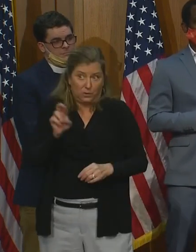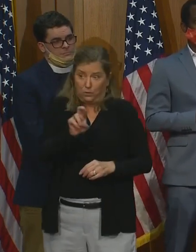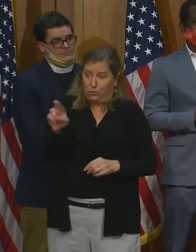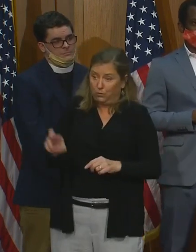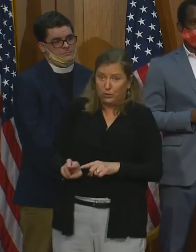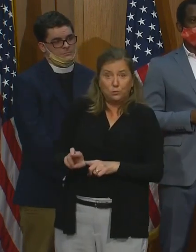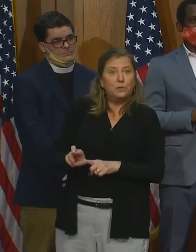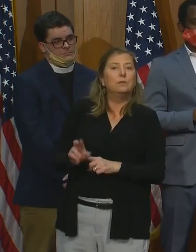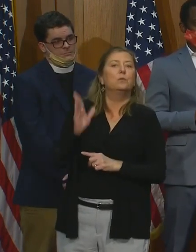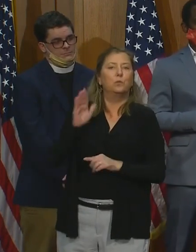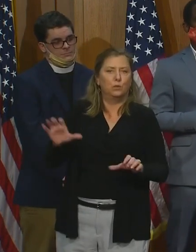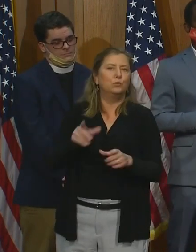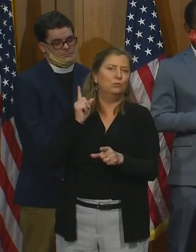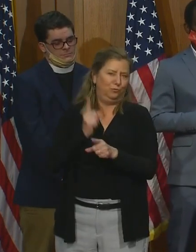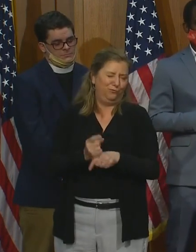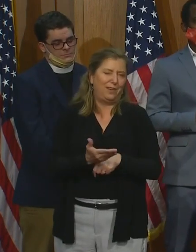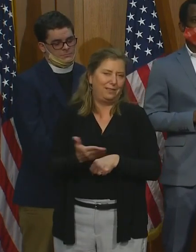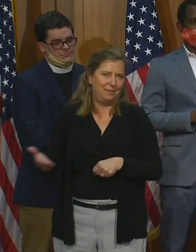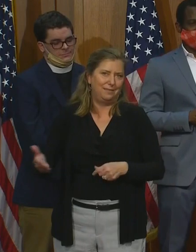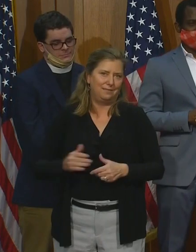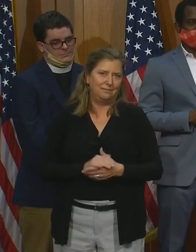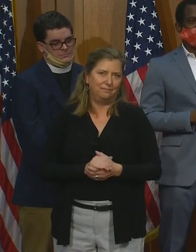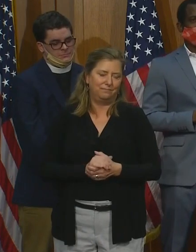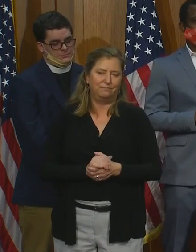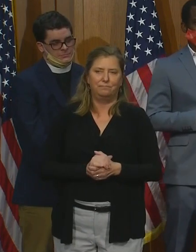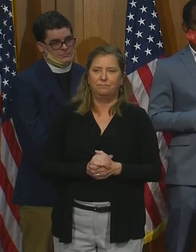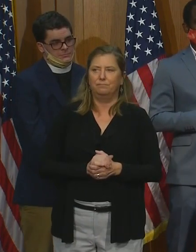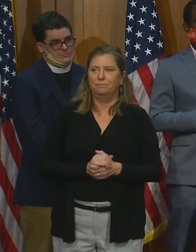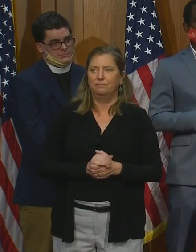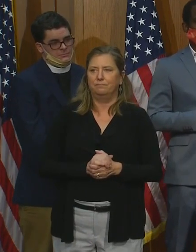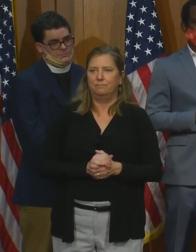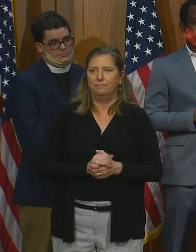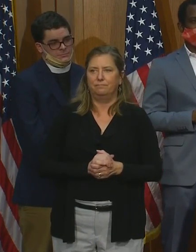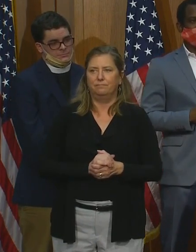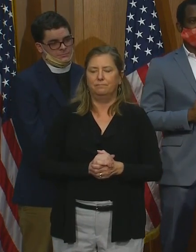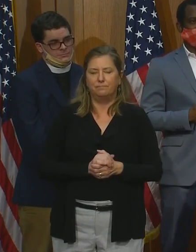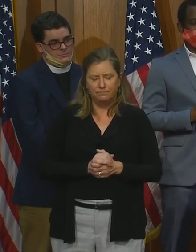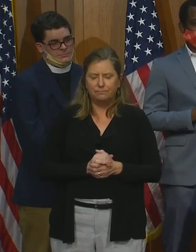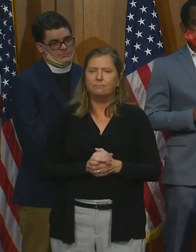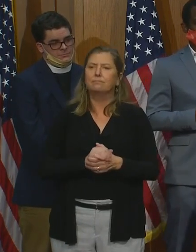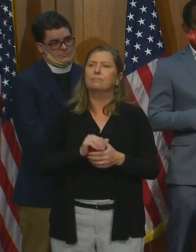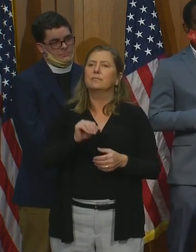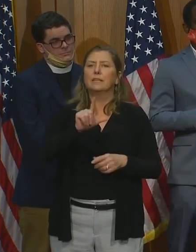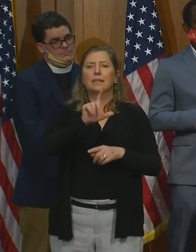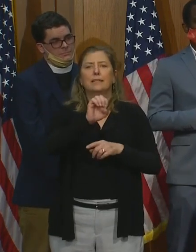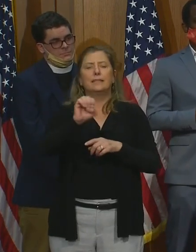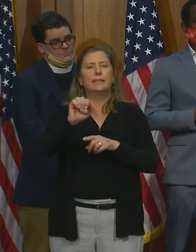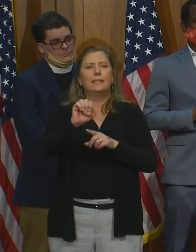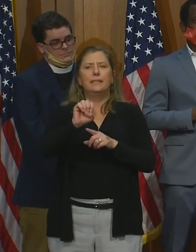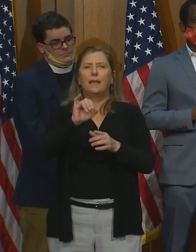DECIDE. I KNOW RICHMOND IS